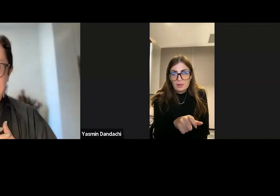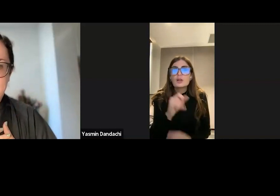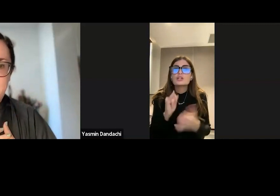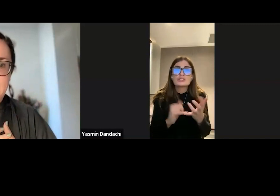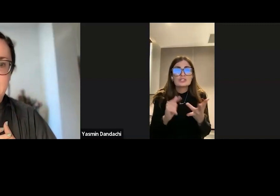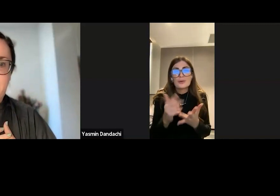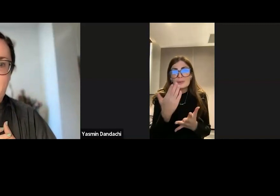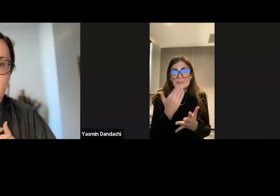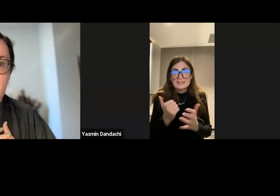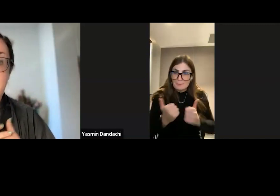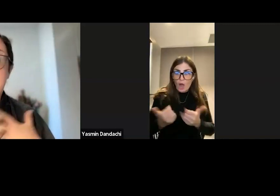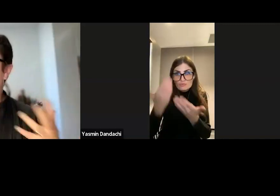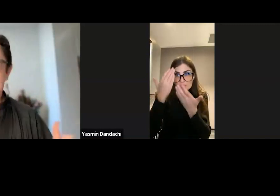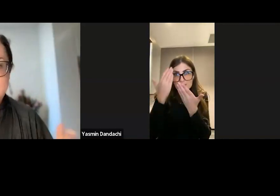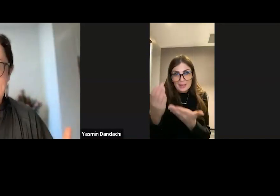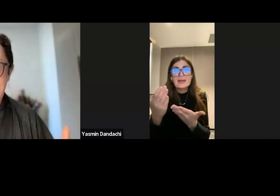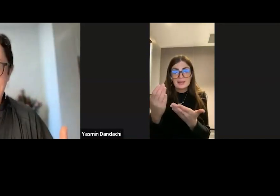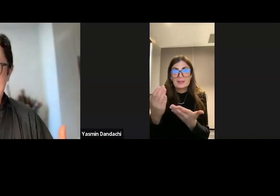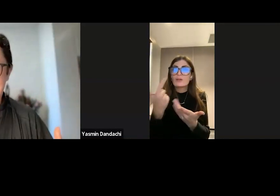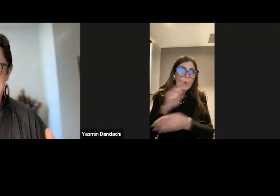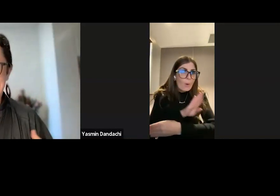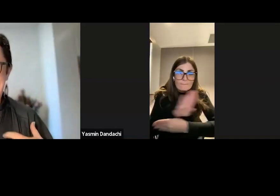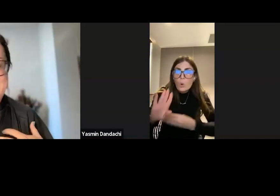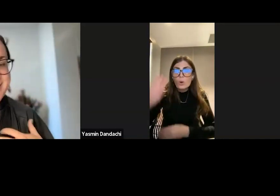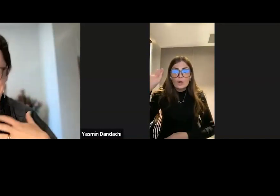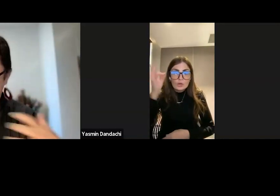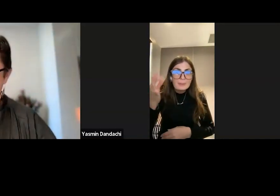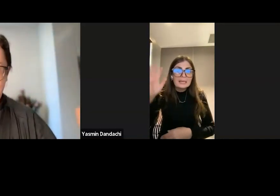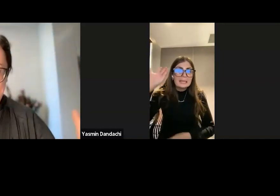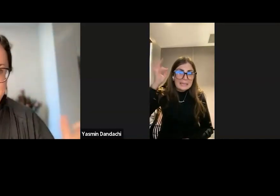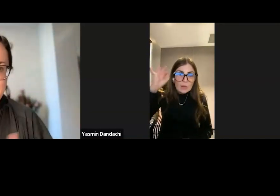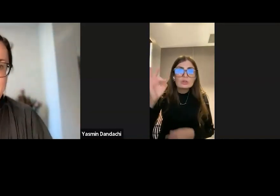my respect for board committee and council members as read.